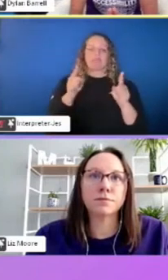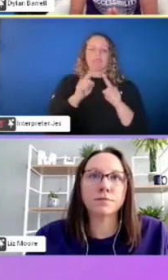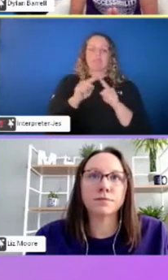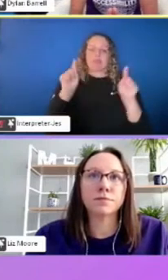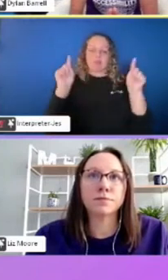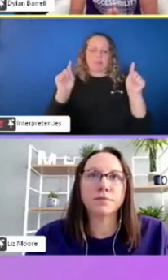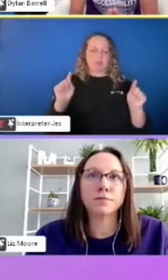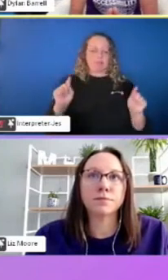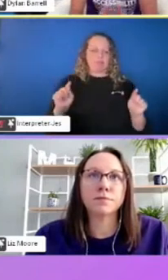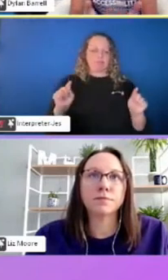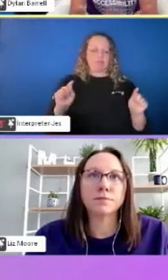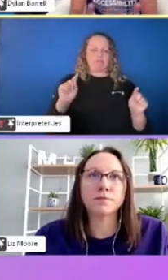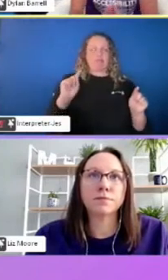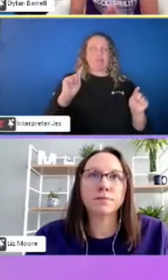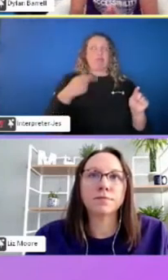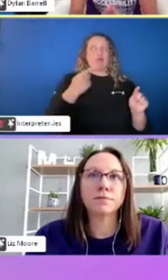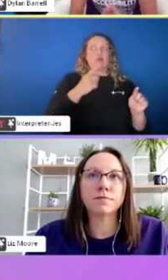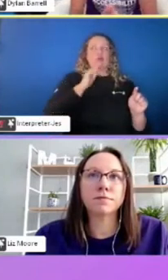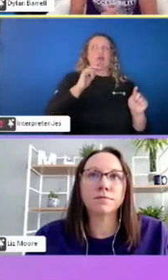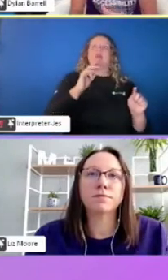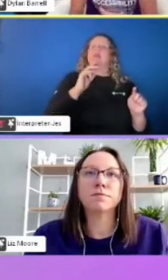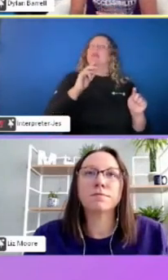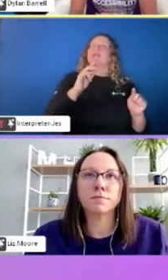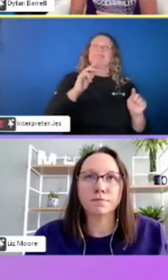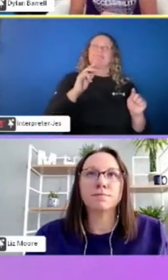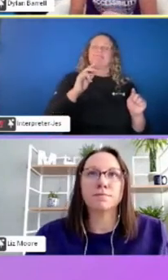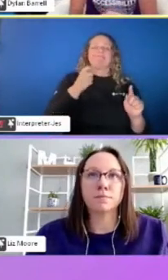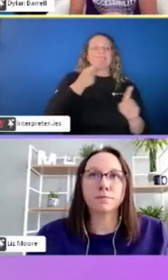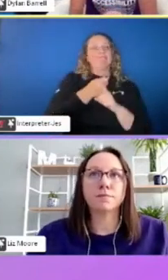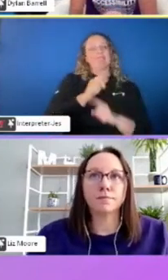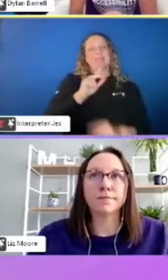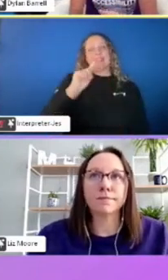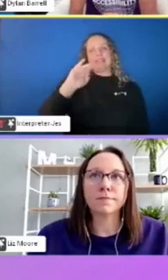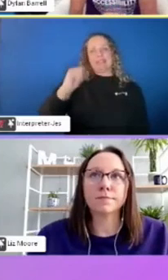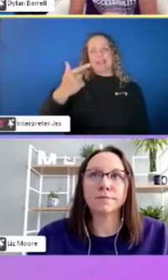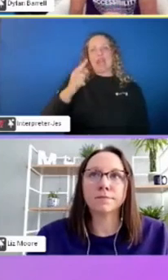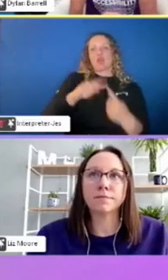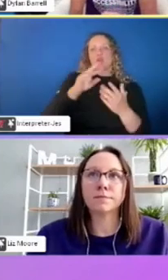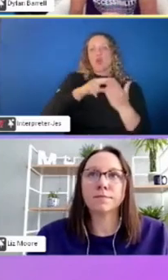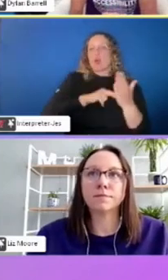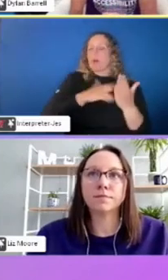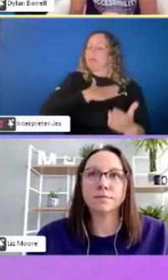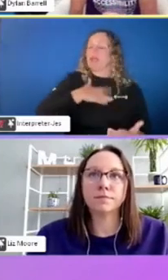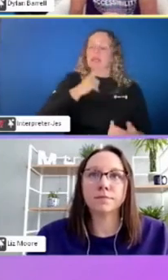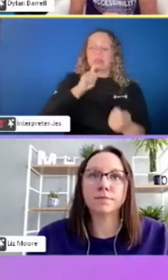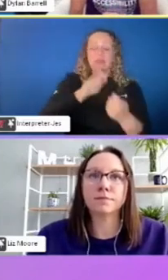other than just adding the tags to the rules. But please if you have any specific suggestions,